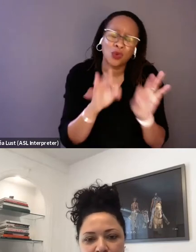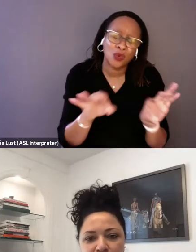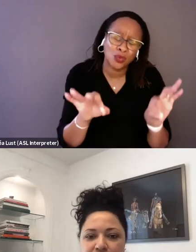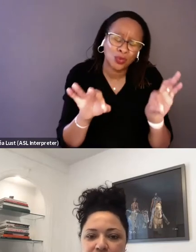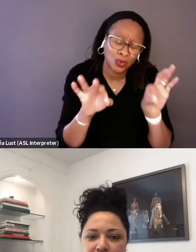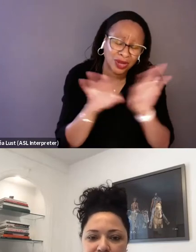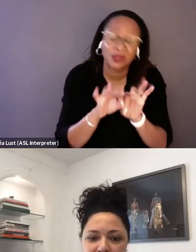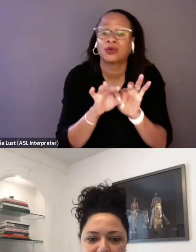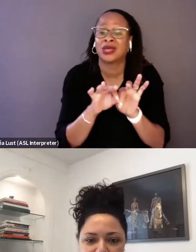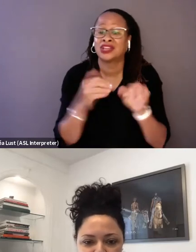for a series like this.